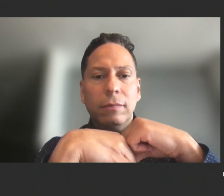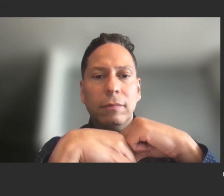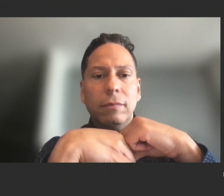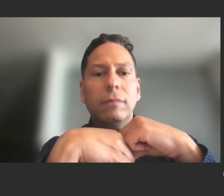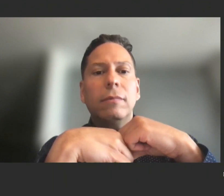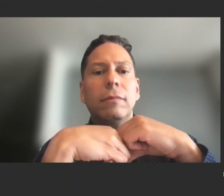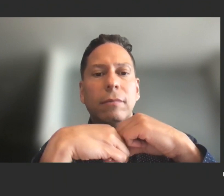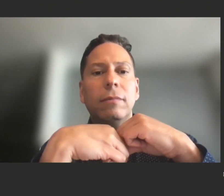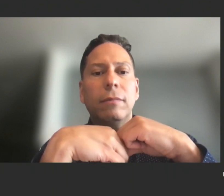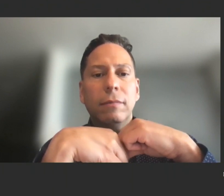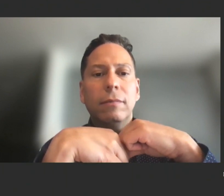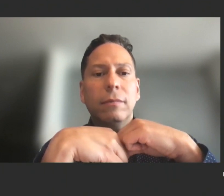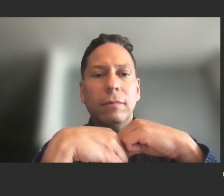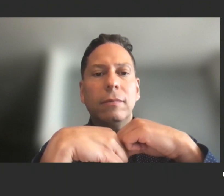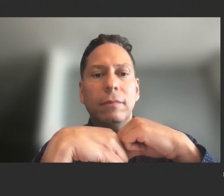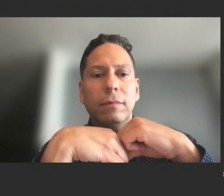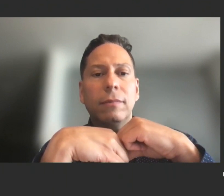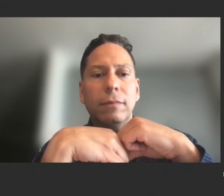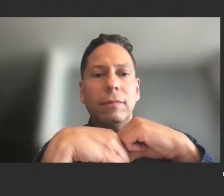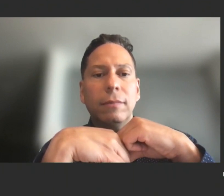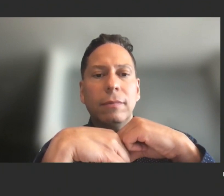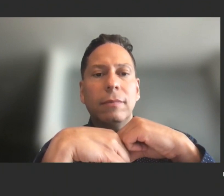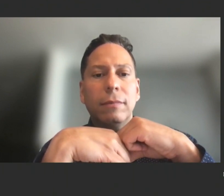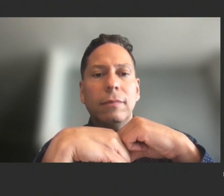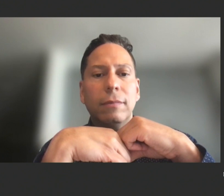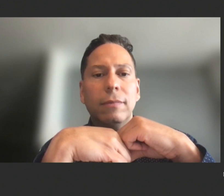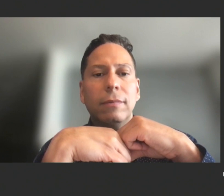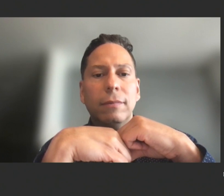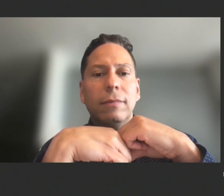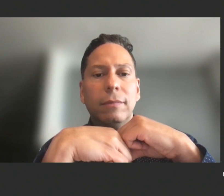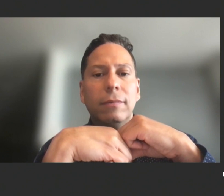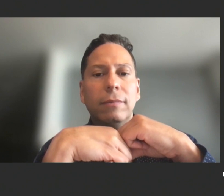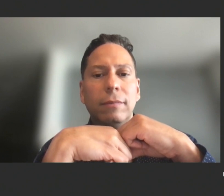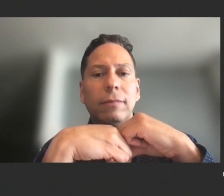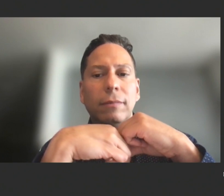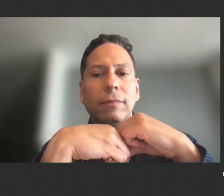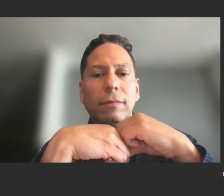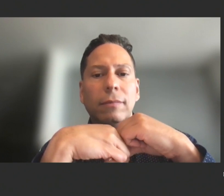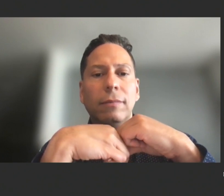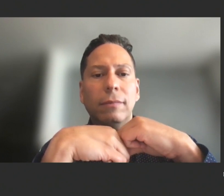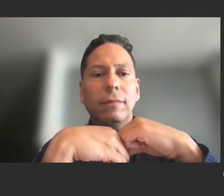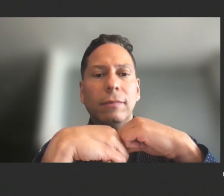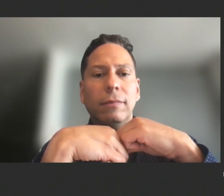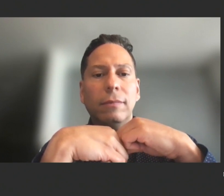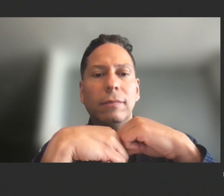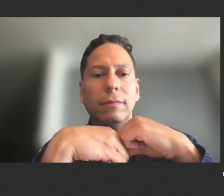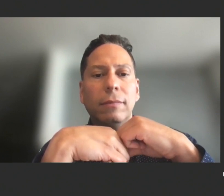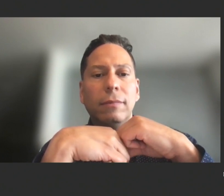Marlene McNeese: So, thanks to Angela for all